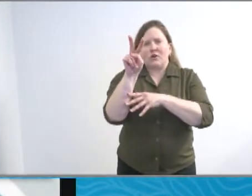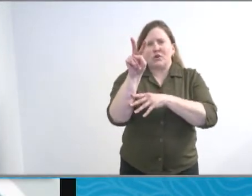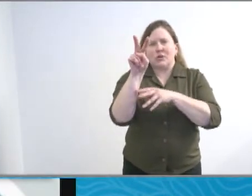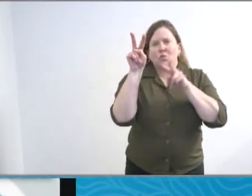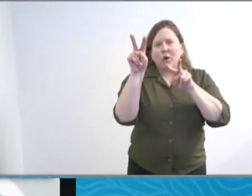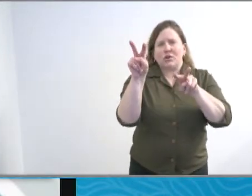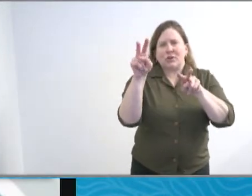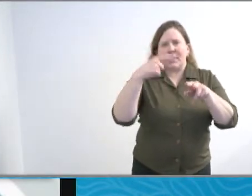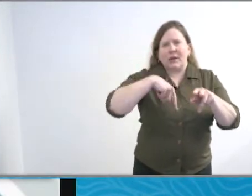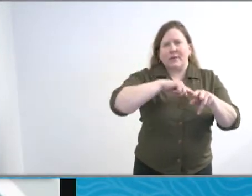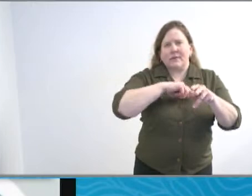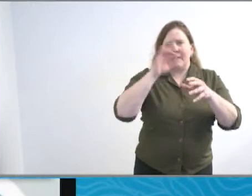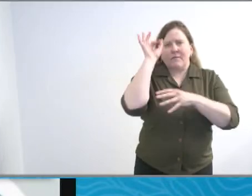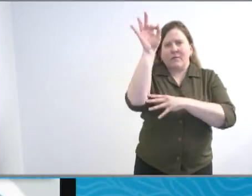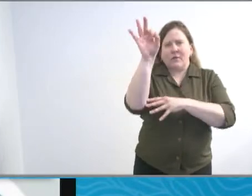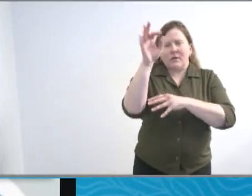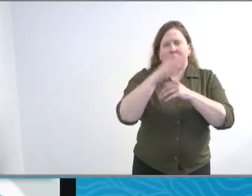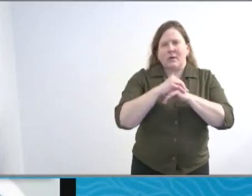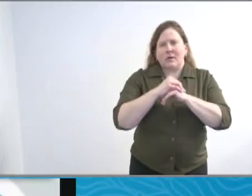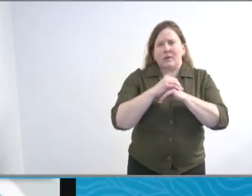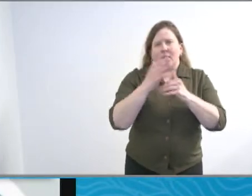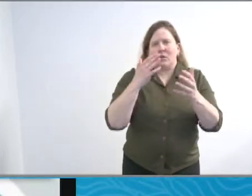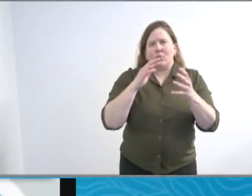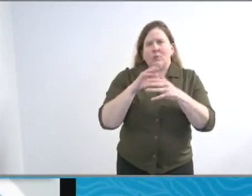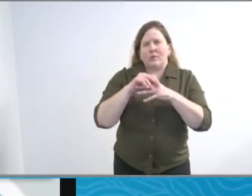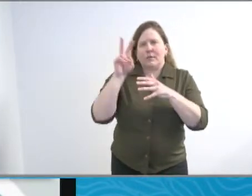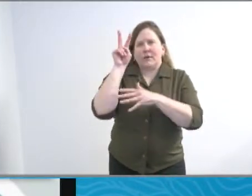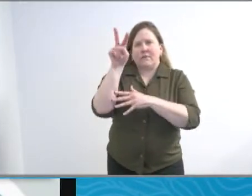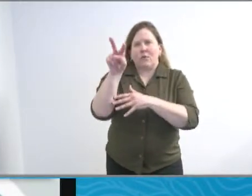and we look forward to connecting with you again. Thank you so much.